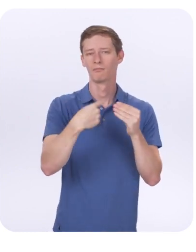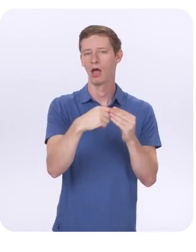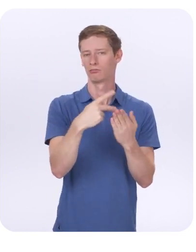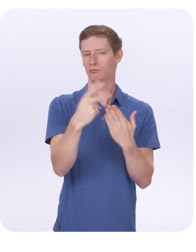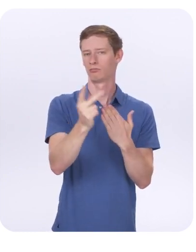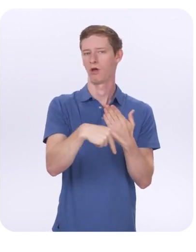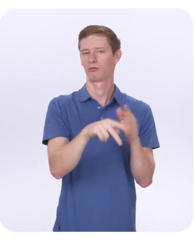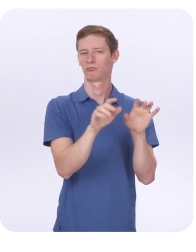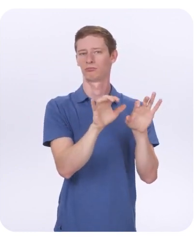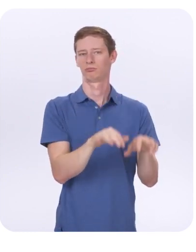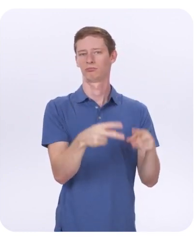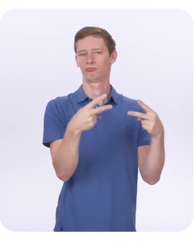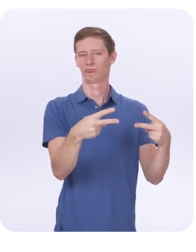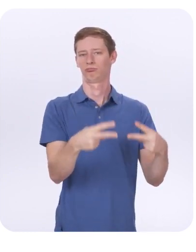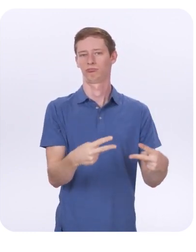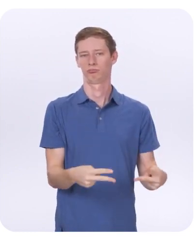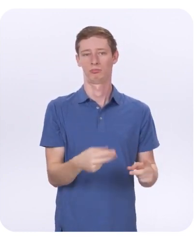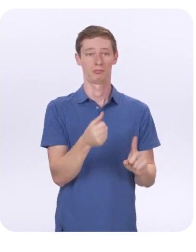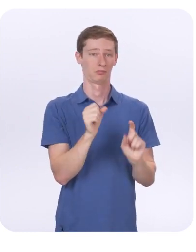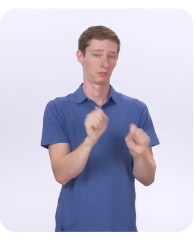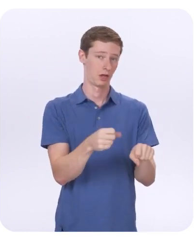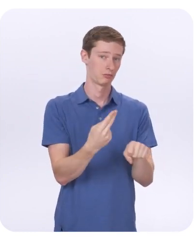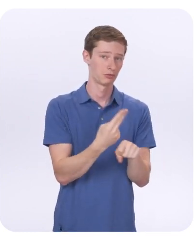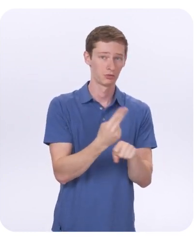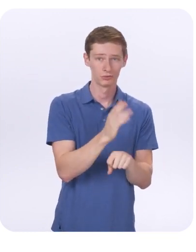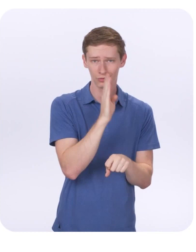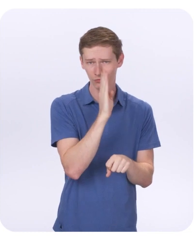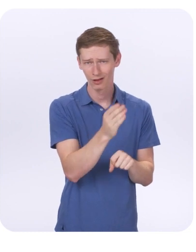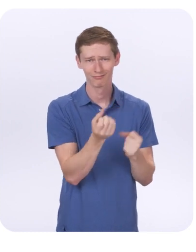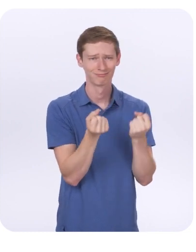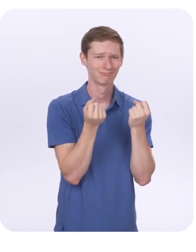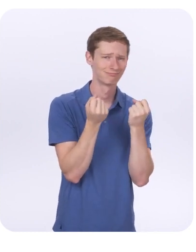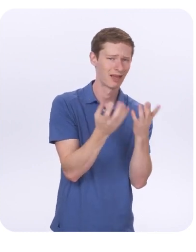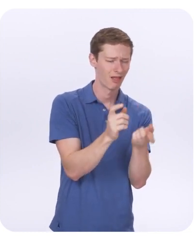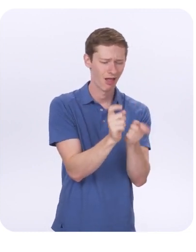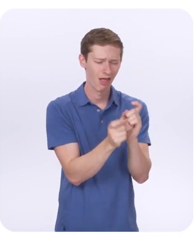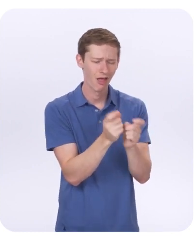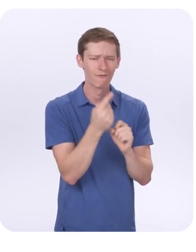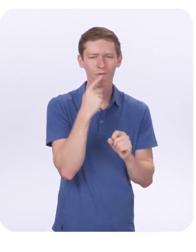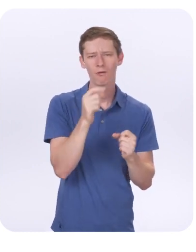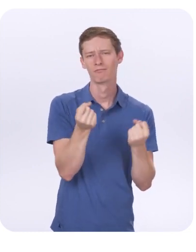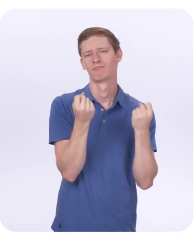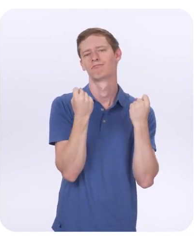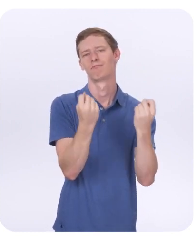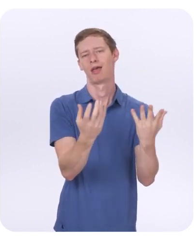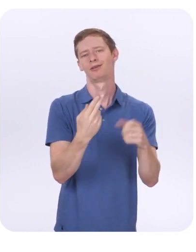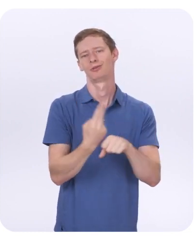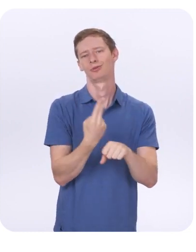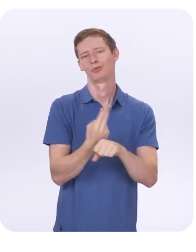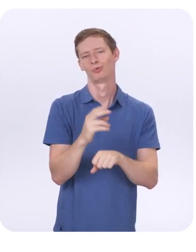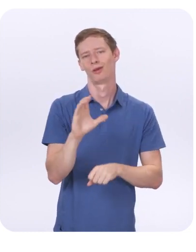Code Llama-Python was further specialized on Python and truly excels at Python code generation.